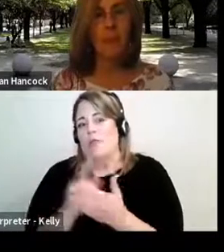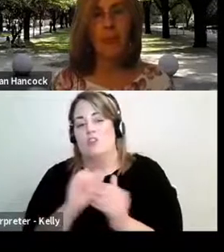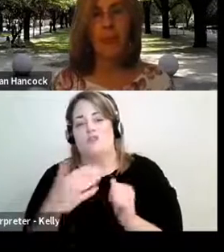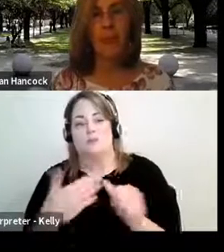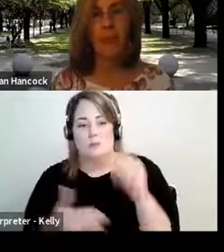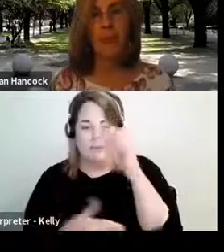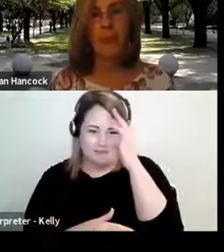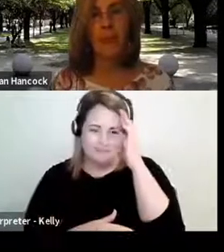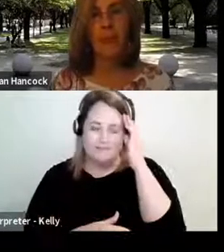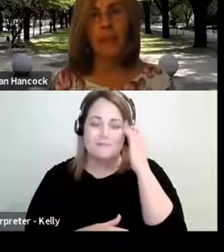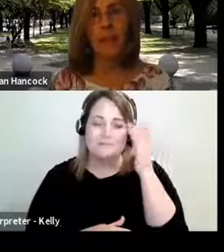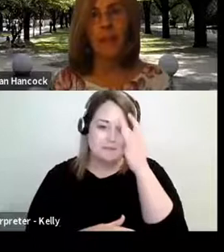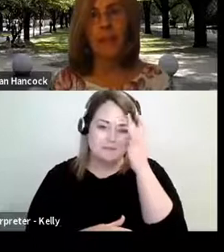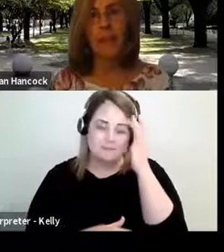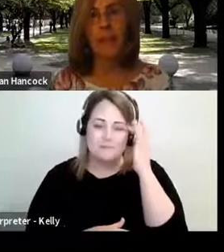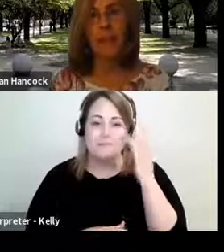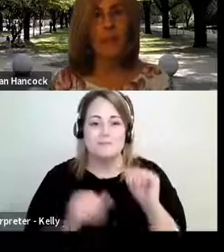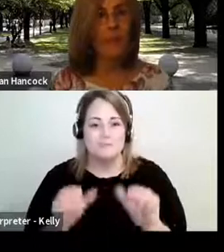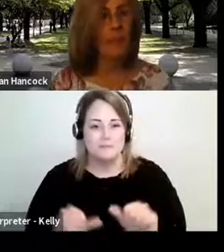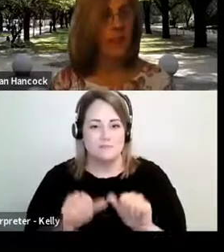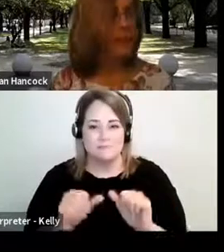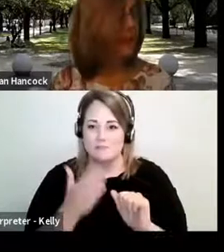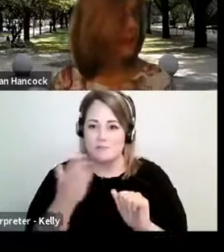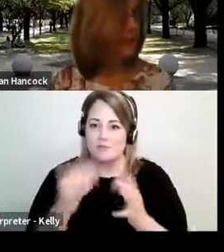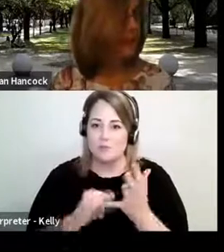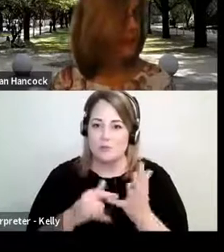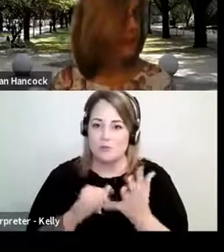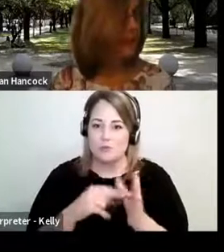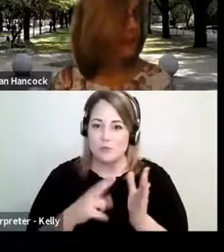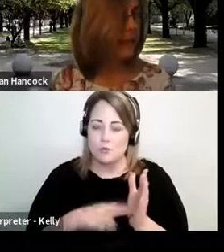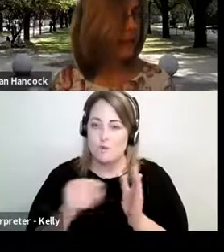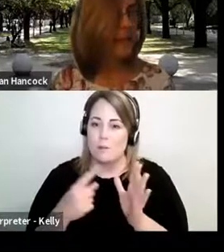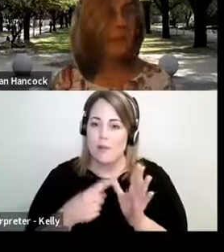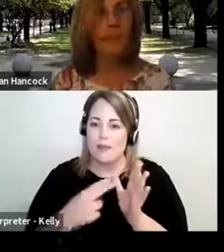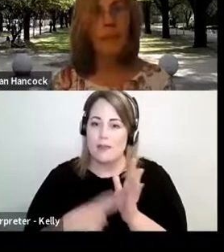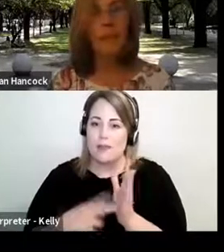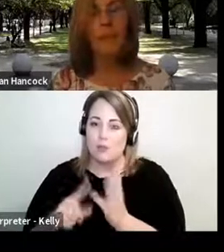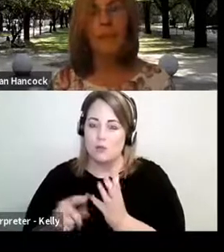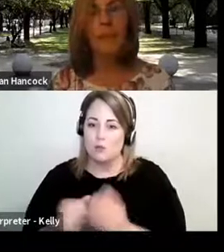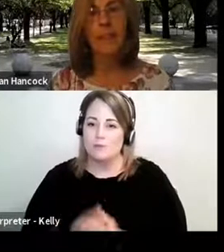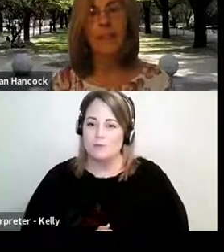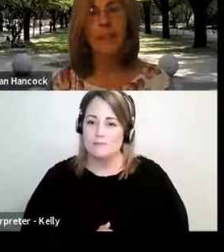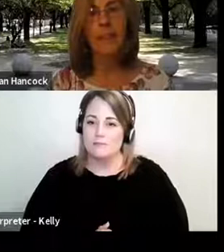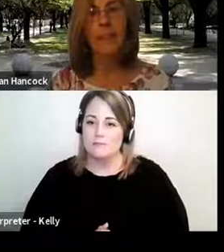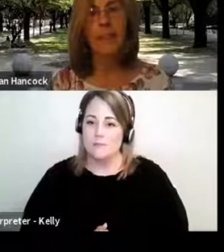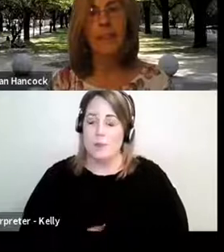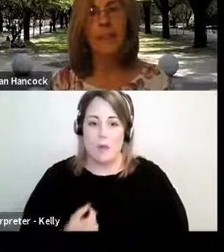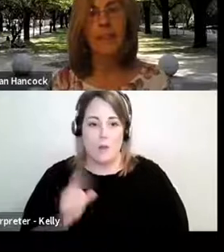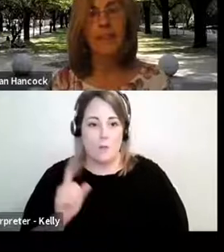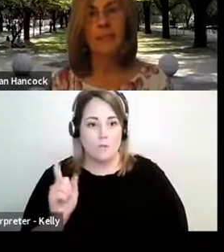And over to Susan from ANU, and when I was first compiling the resource,